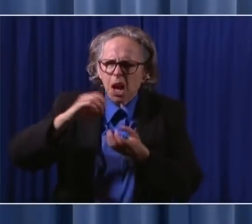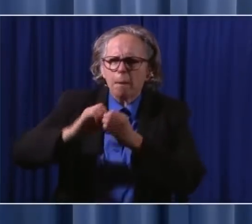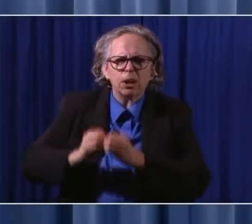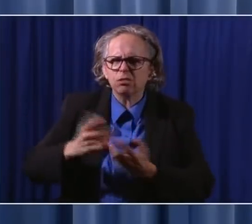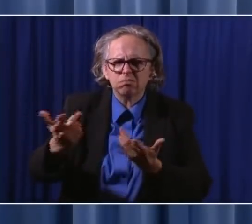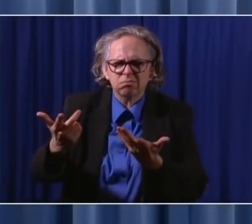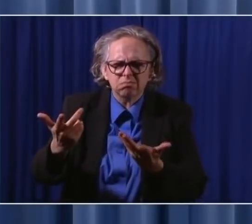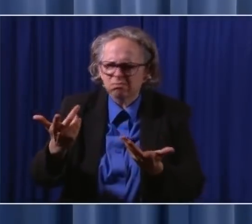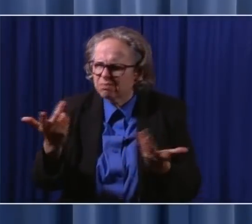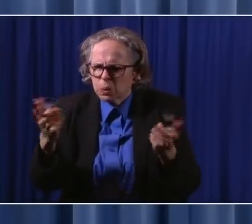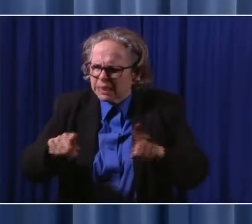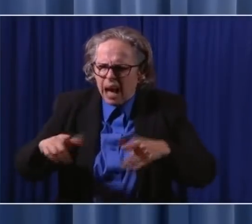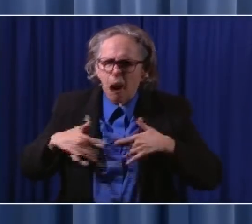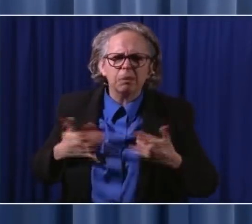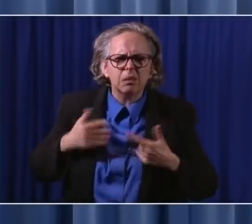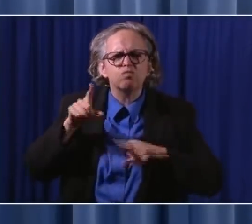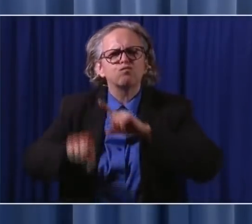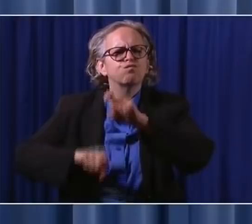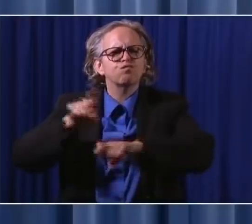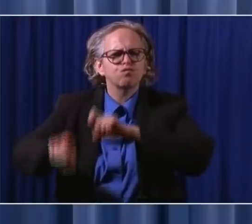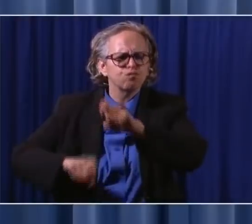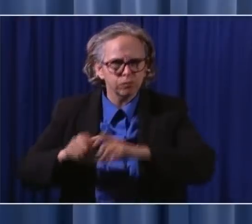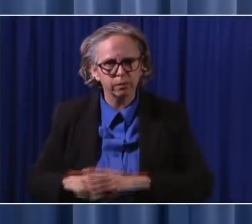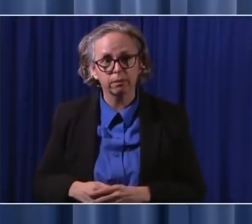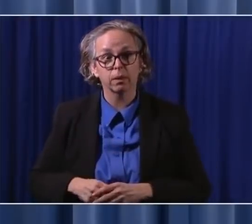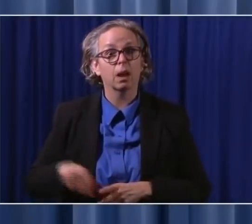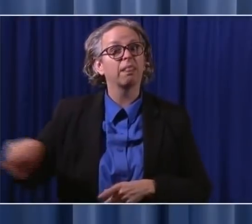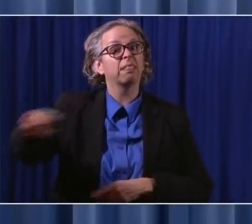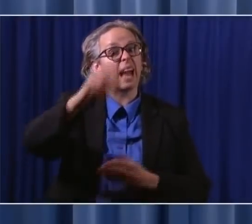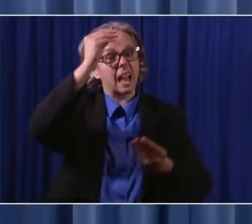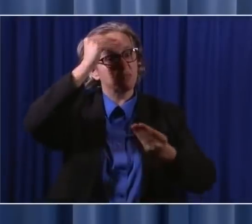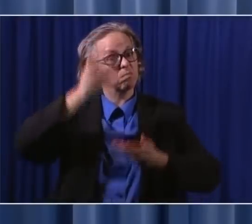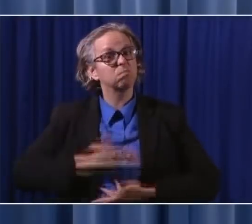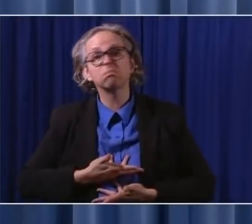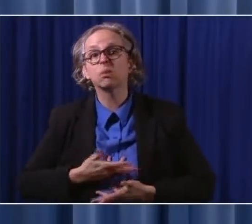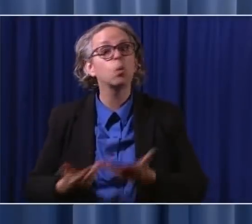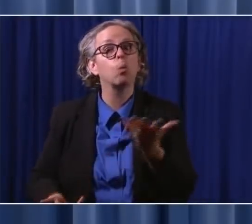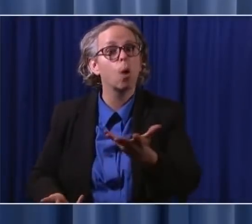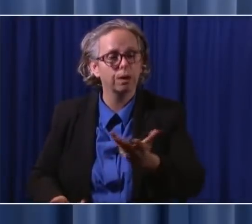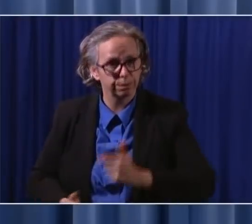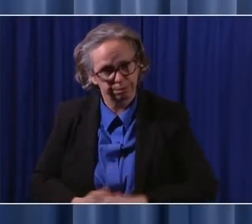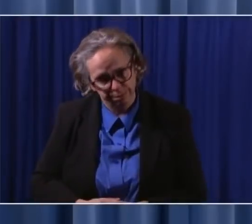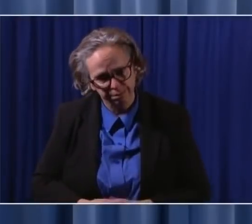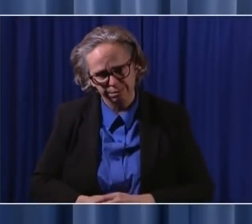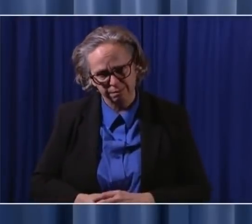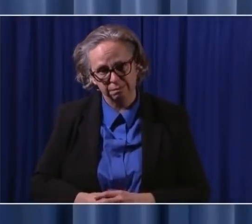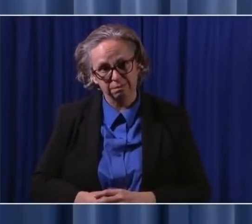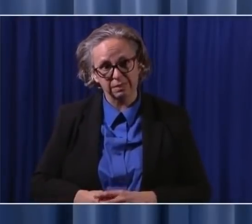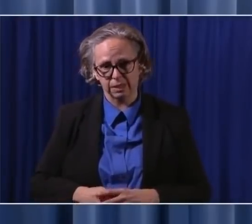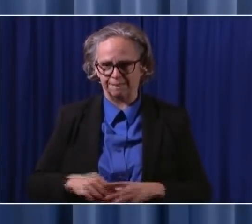ONE IN THE CITY AND ONE IN THE COUNTY. I SPOKE I BELIEVED TO EVERYONE OF THEM. I ASKED THEM WHY WE WERE SEEING THE SPREAD, AND WHAT THEIR OPINION WAS AND THE DATA THEY